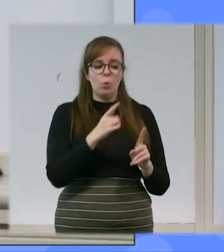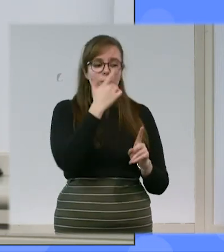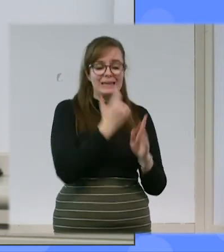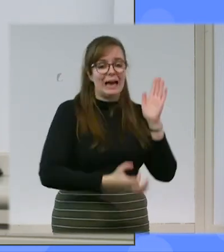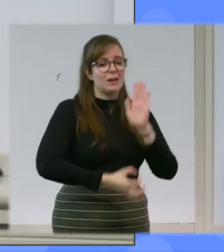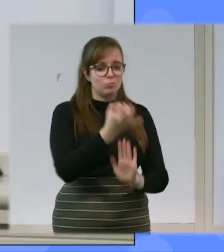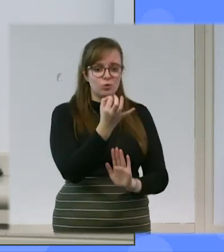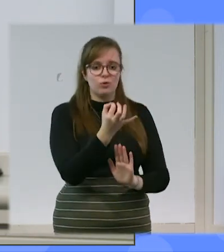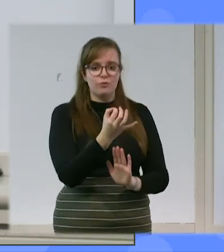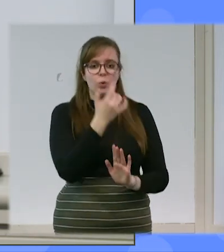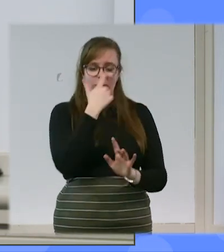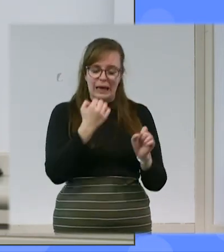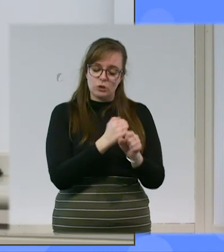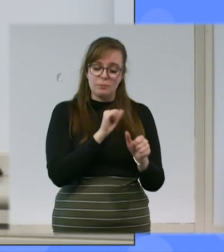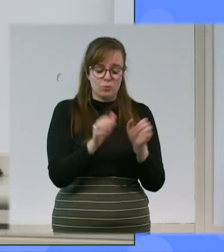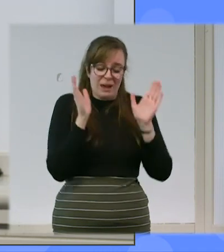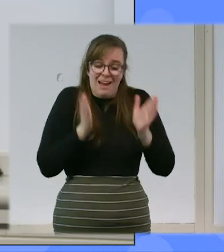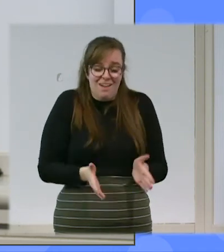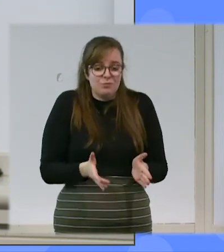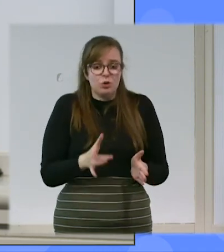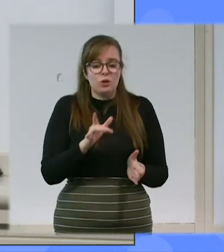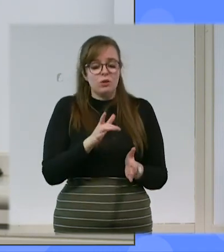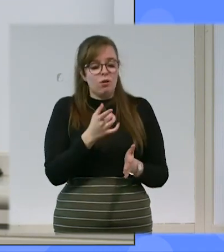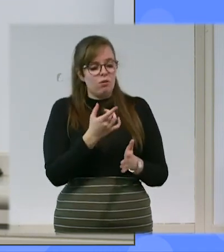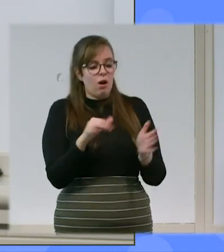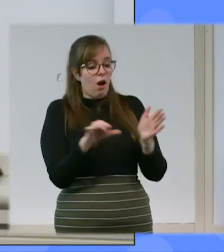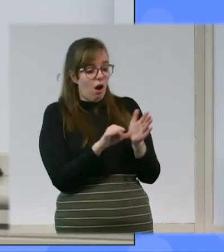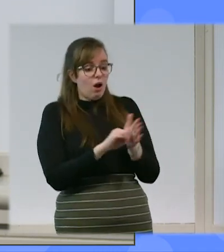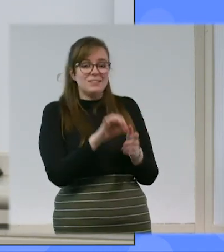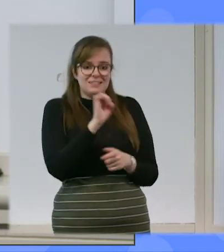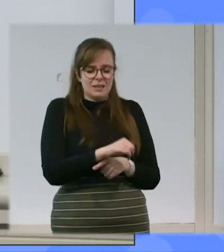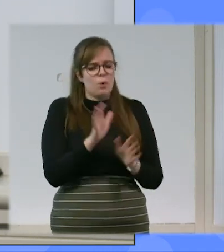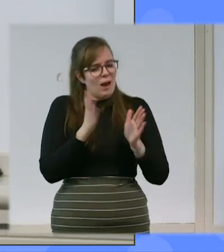and actually we have to just because it's hard we can't not go about this